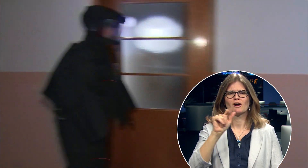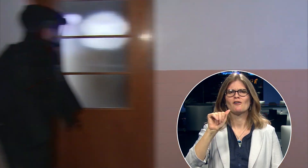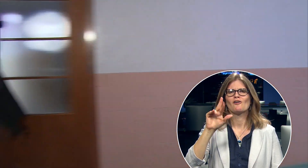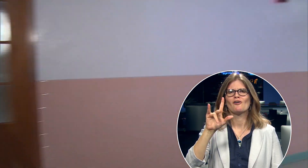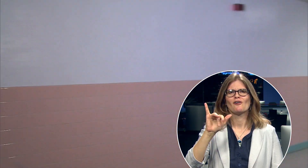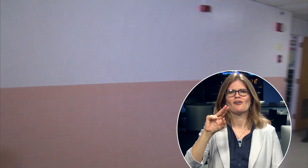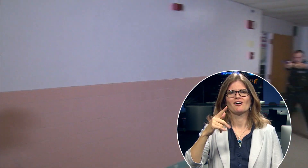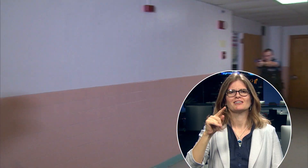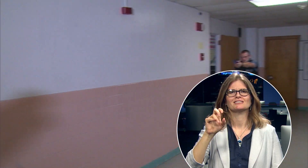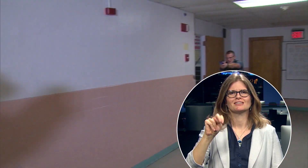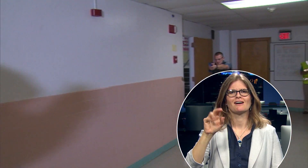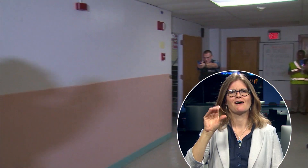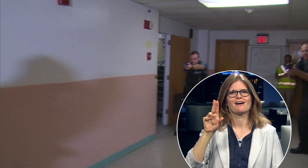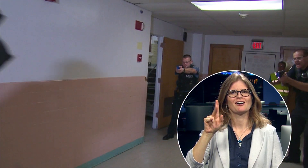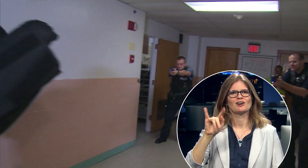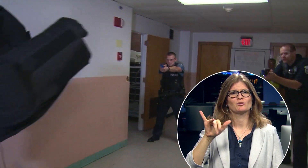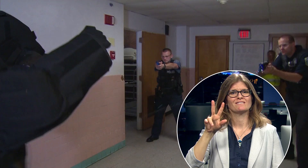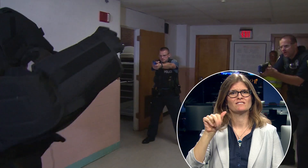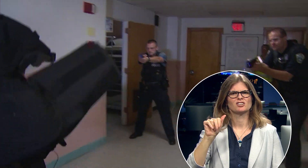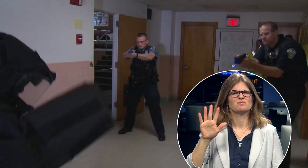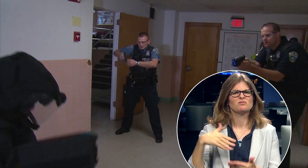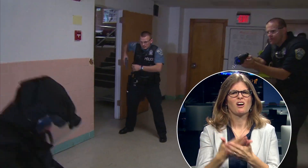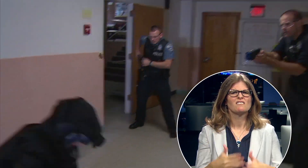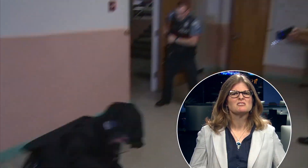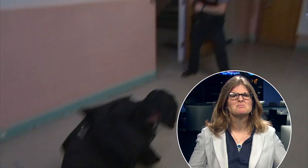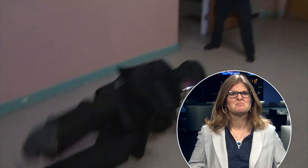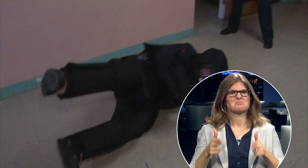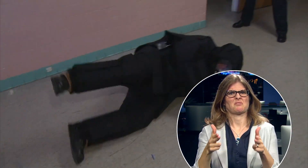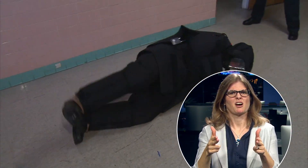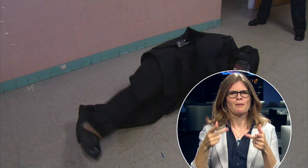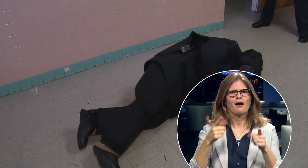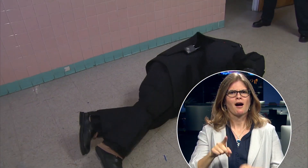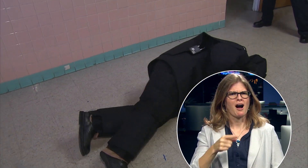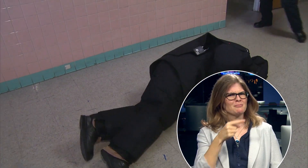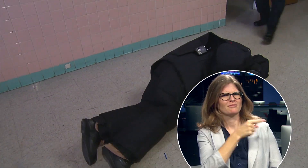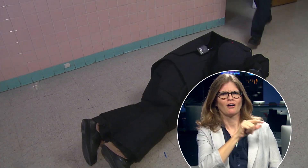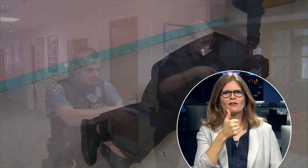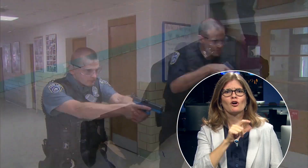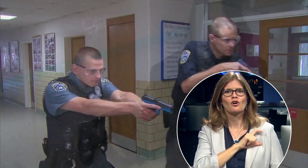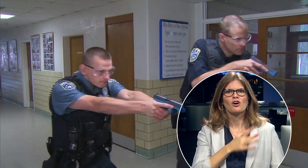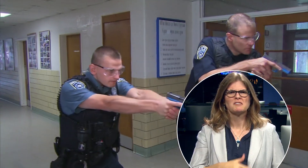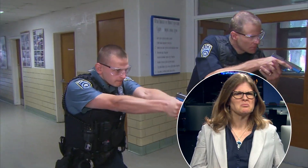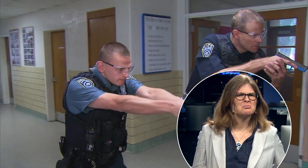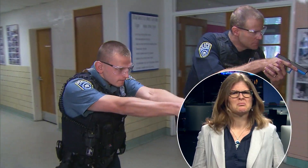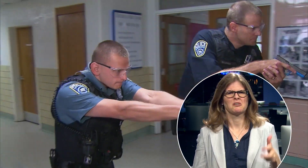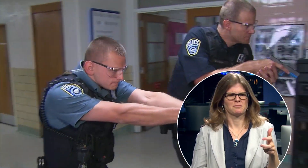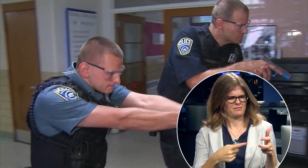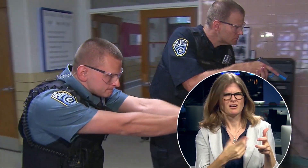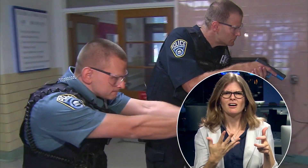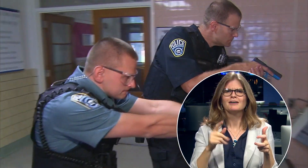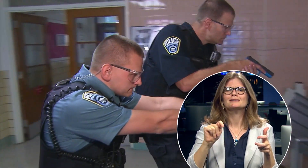County Virginia arrive… guns drawn. Within seconds one officer makes the decision to